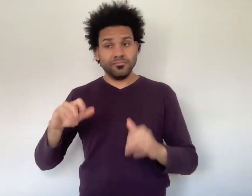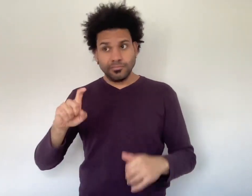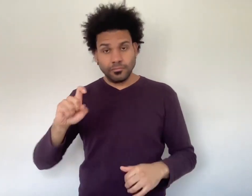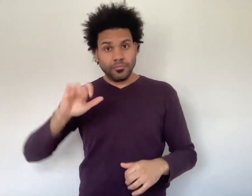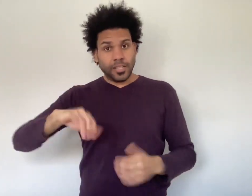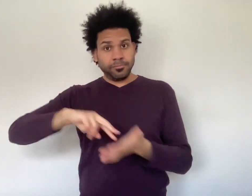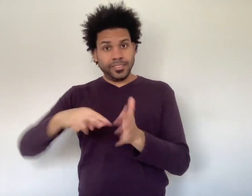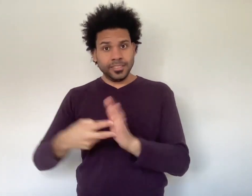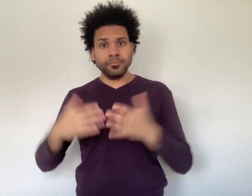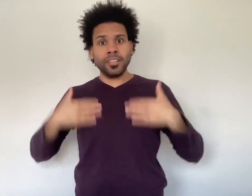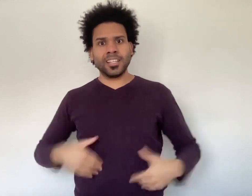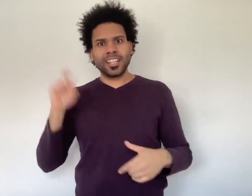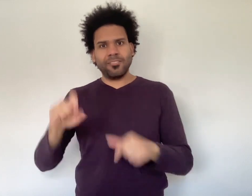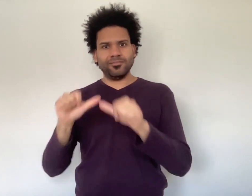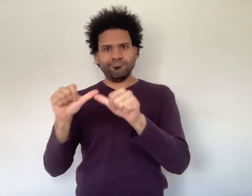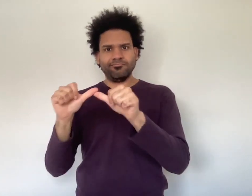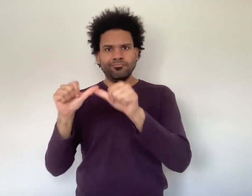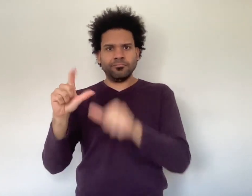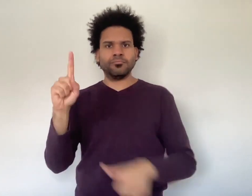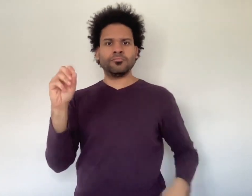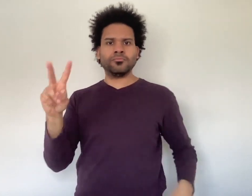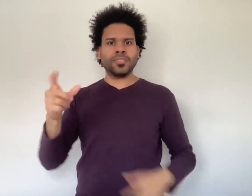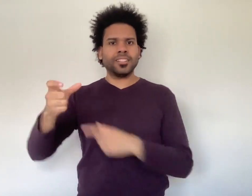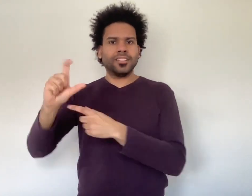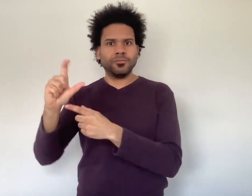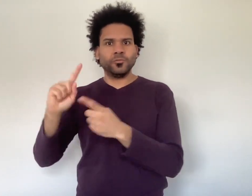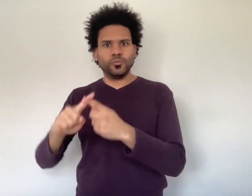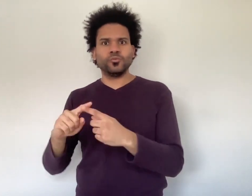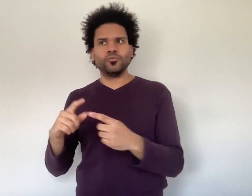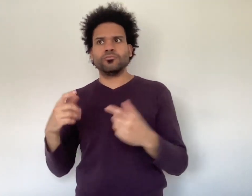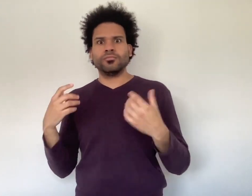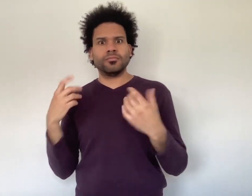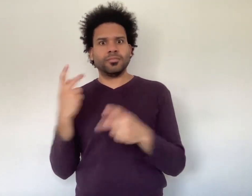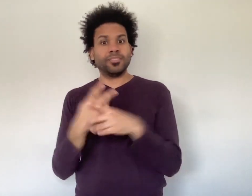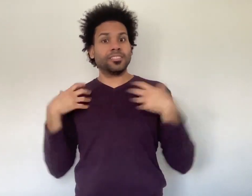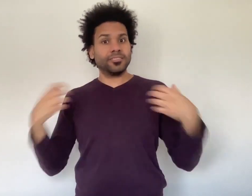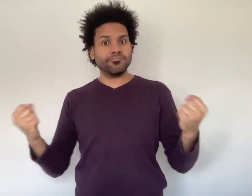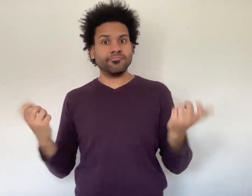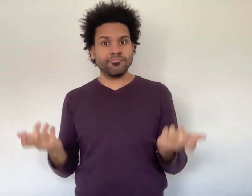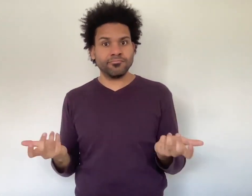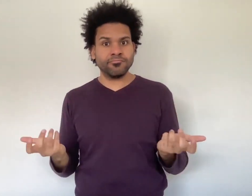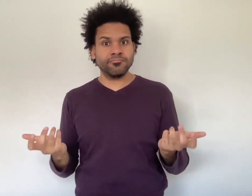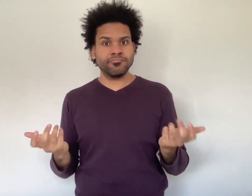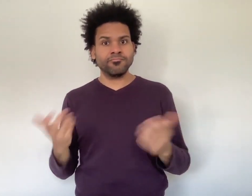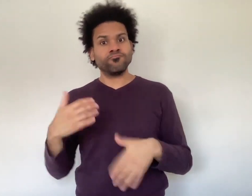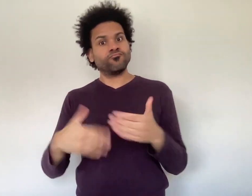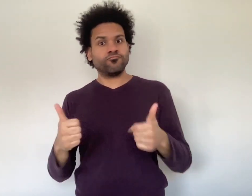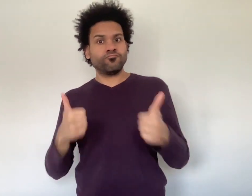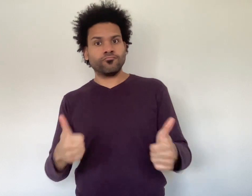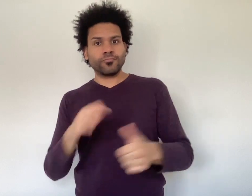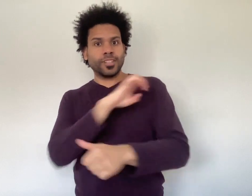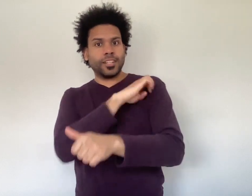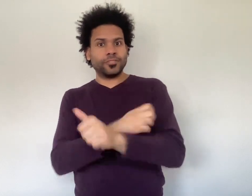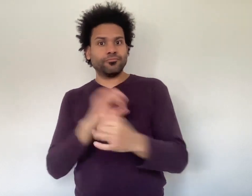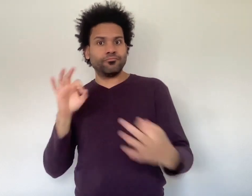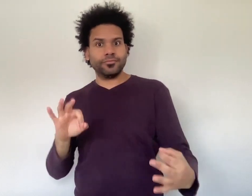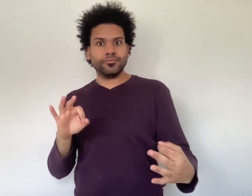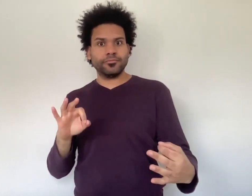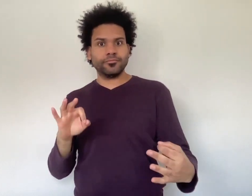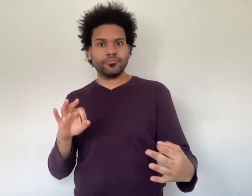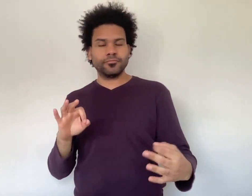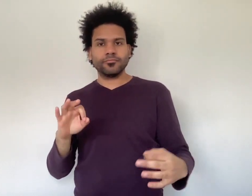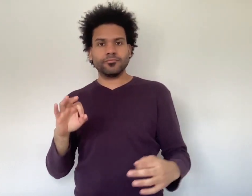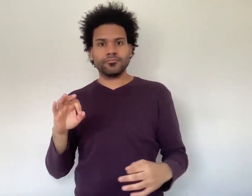Does that means the human body has to sustain all 102 elements for keeping it healthy and producing energy?